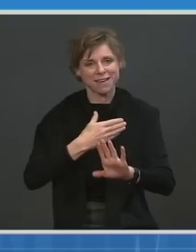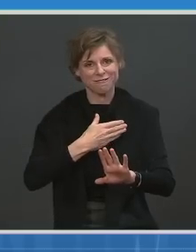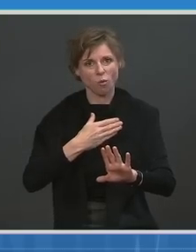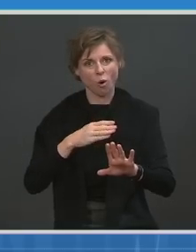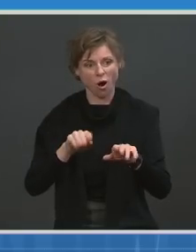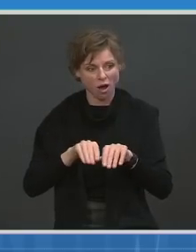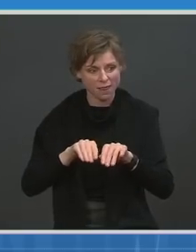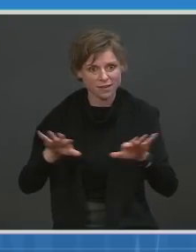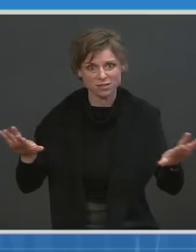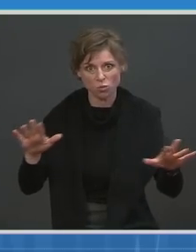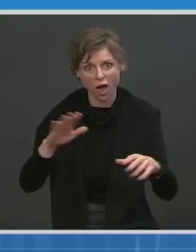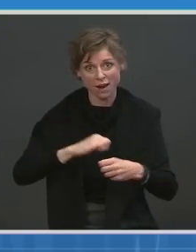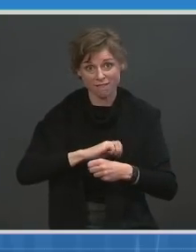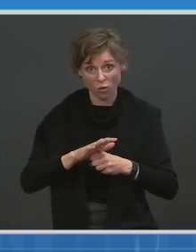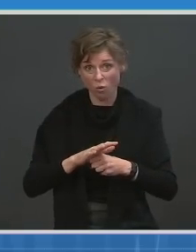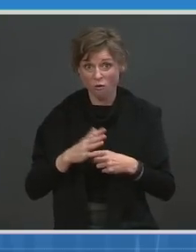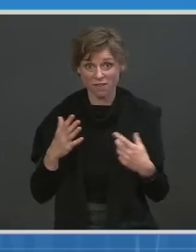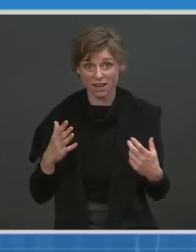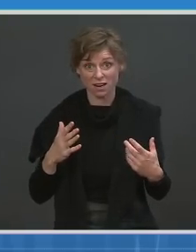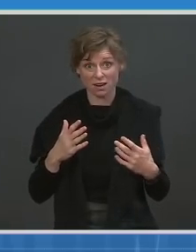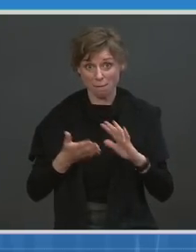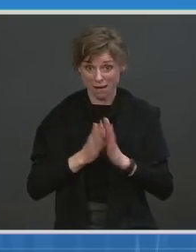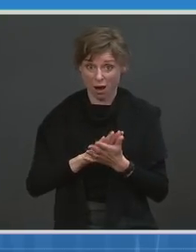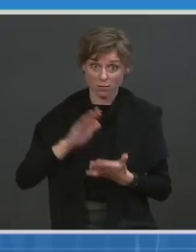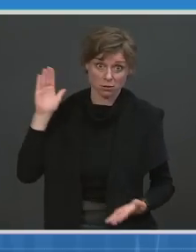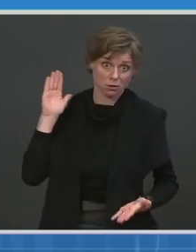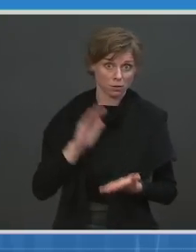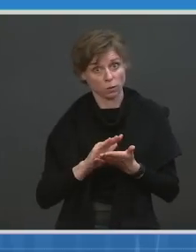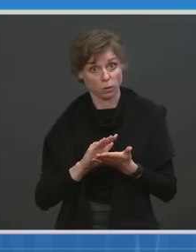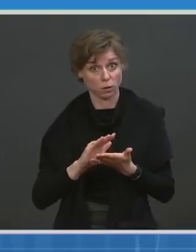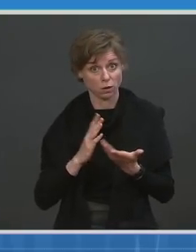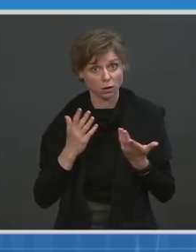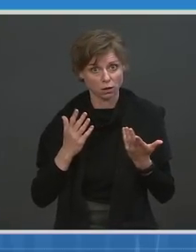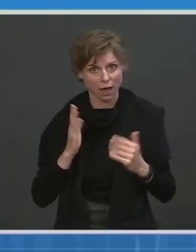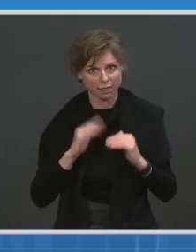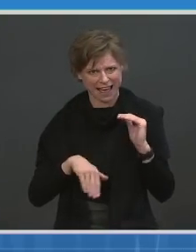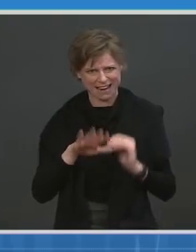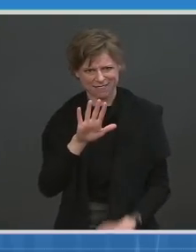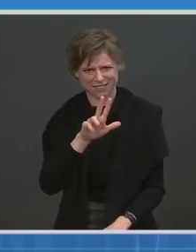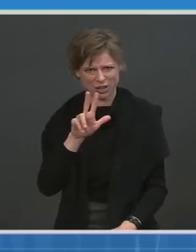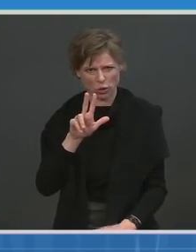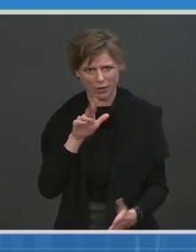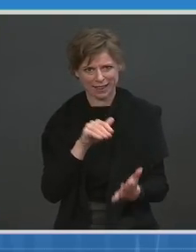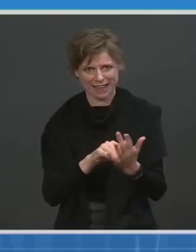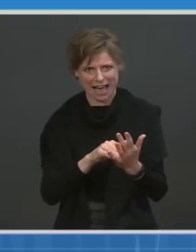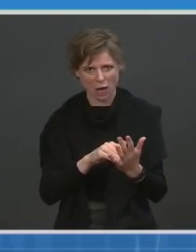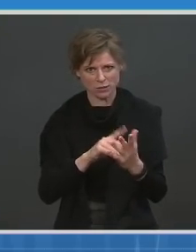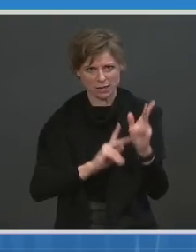to a much, much lower level than 53,000 cases per day.